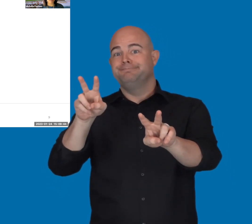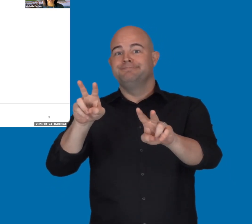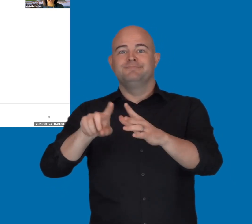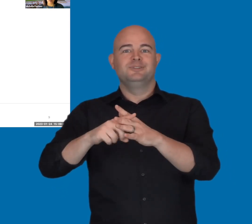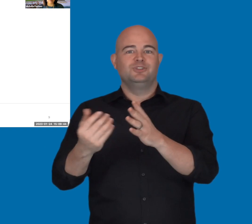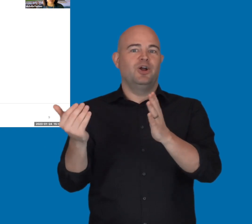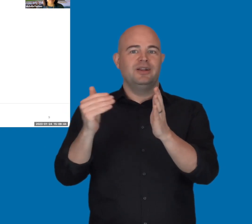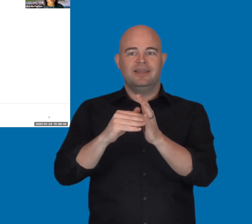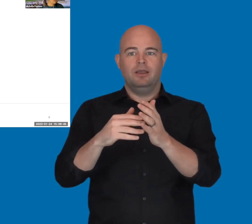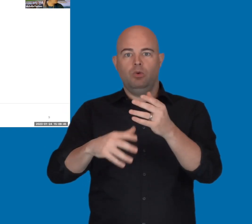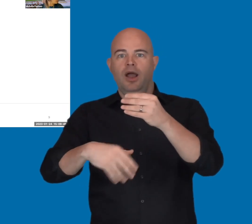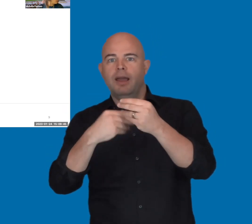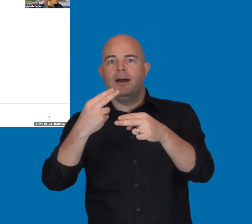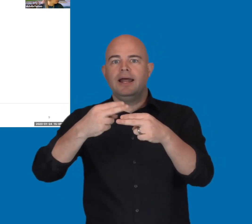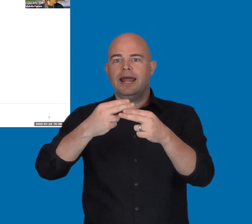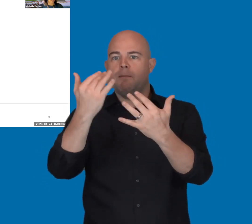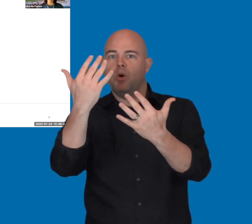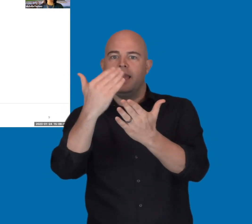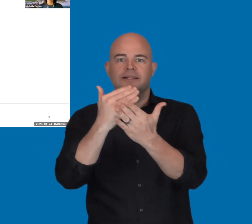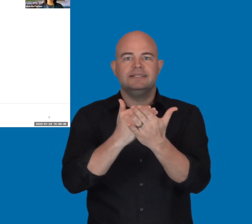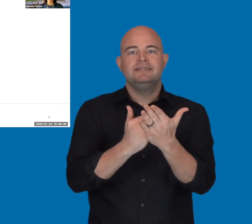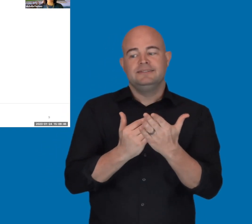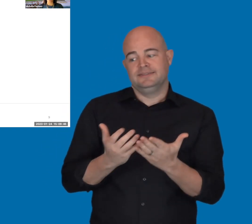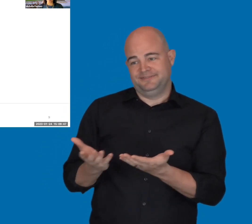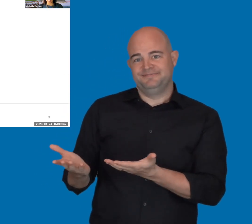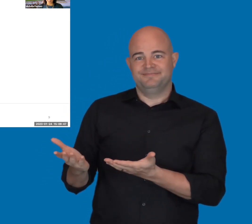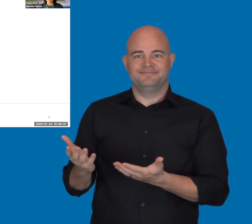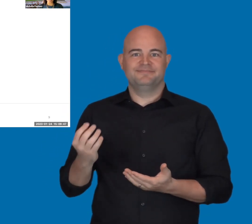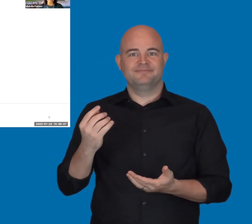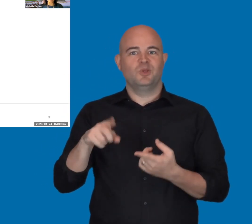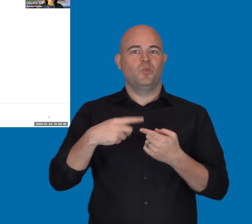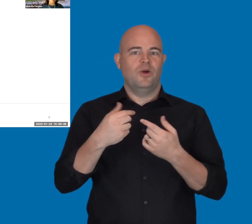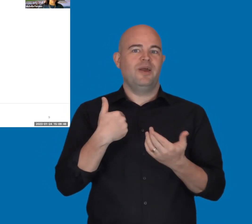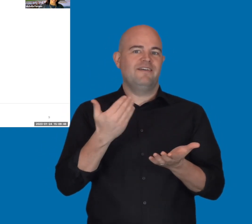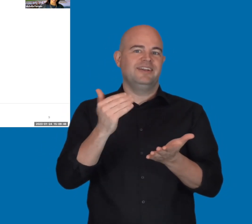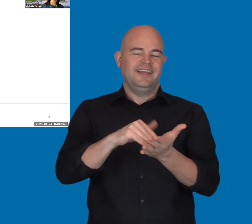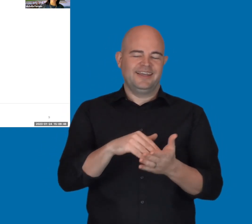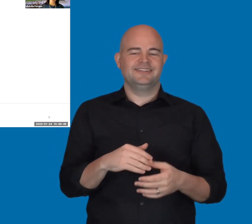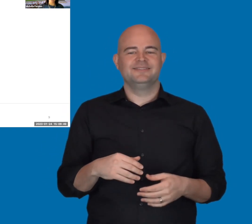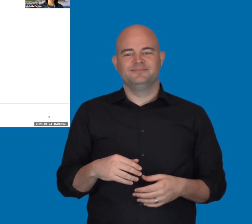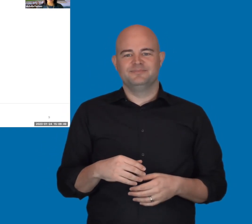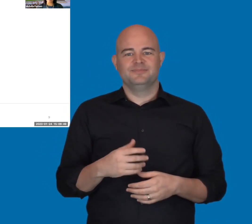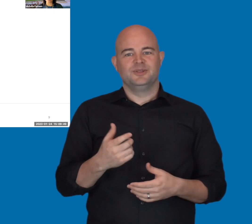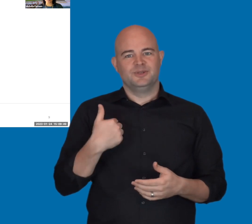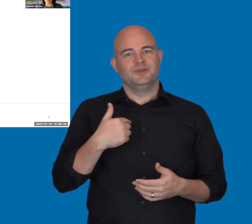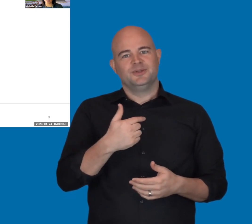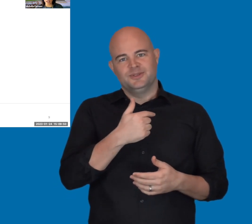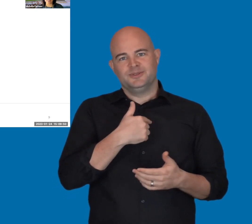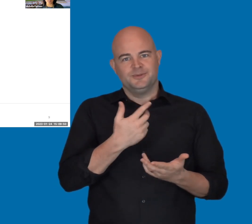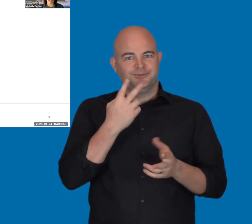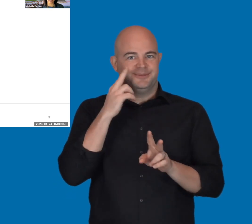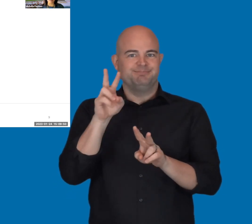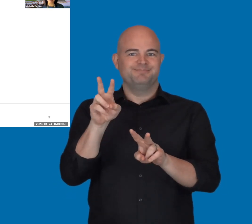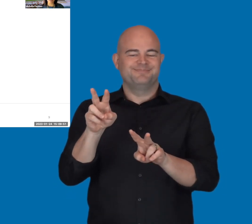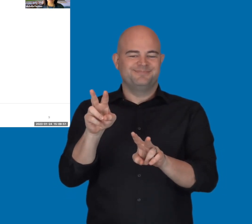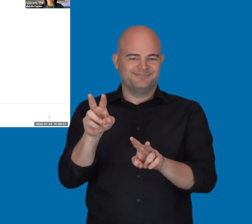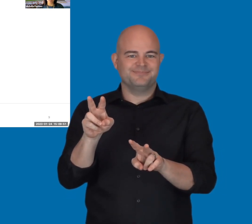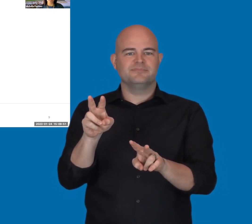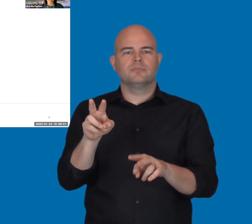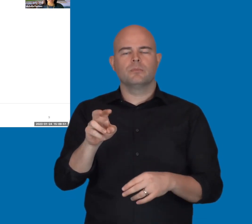We had 20 people participants, finish the training. And just to let you know until we opened it again